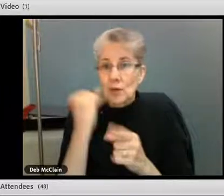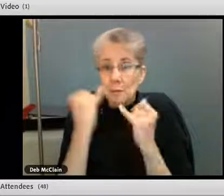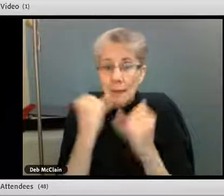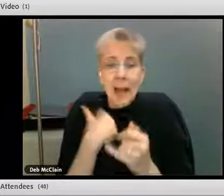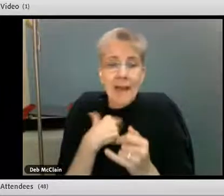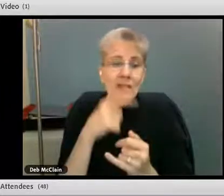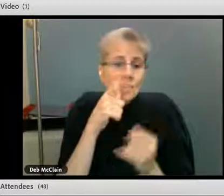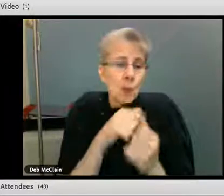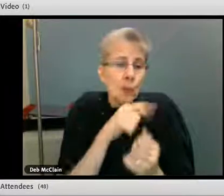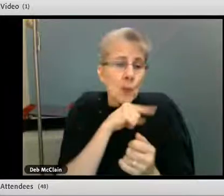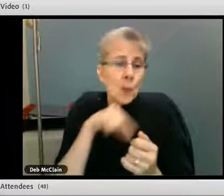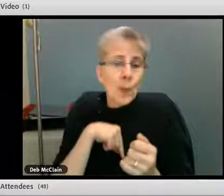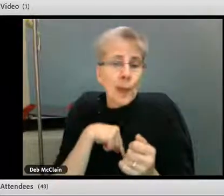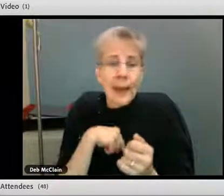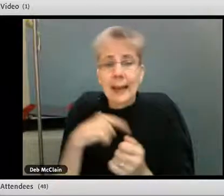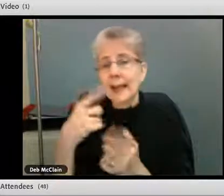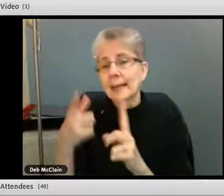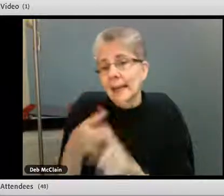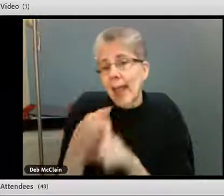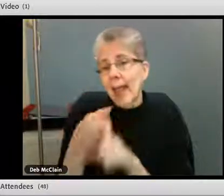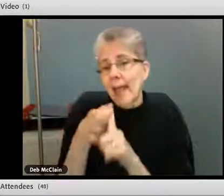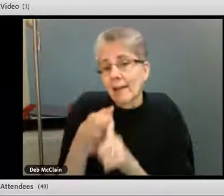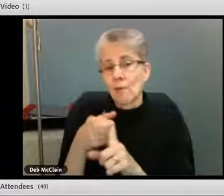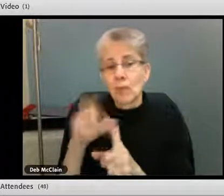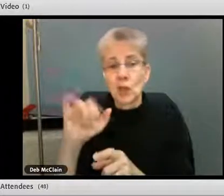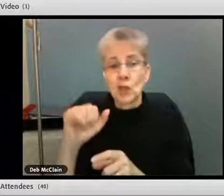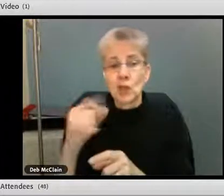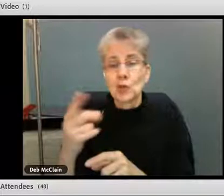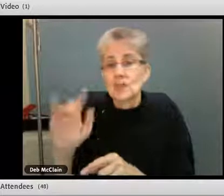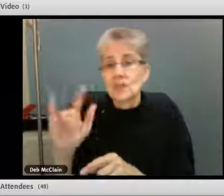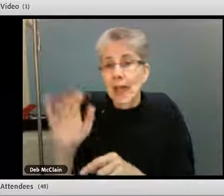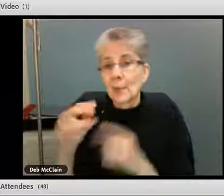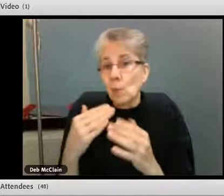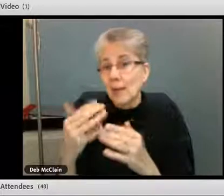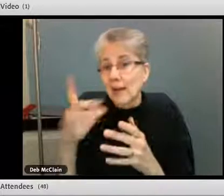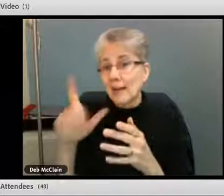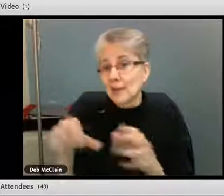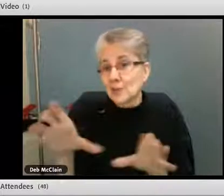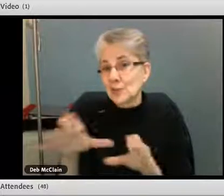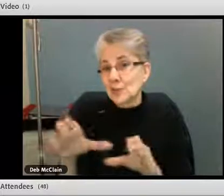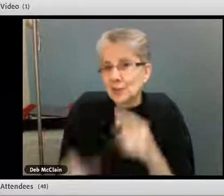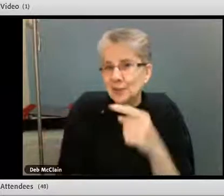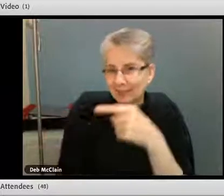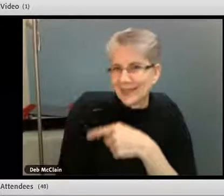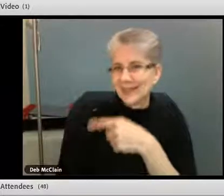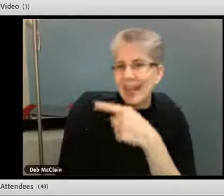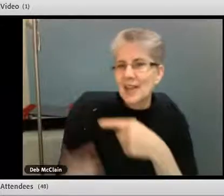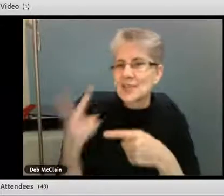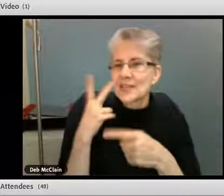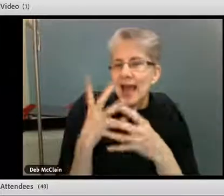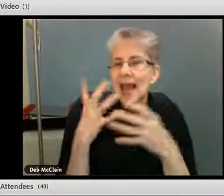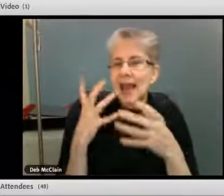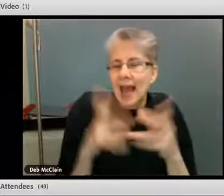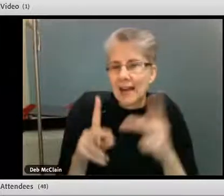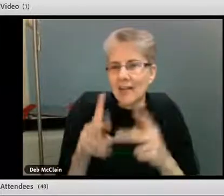Hugh Jackman, whatever that I need to do. And this is what you see a lot of the memes and stuff on Facebook and things like that with.